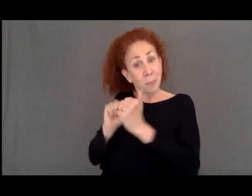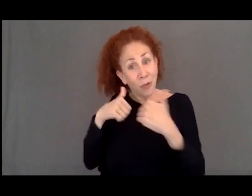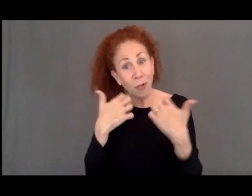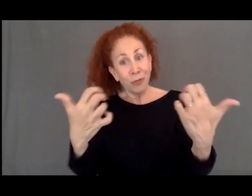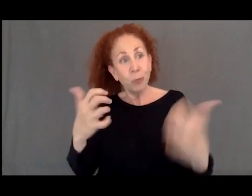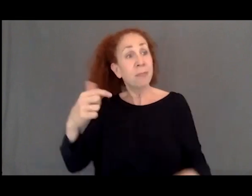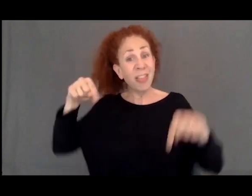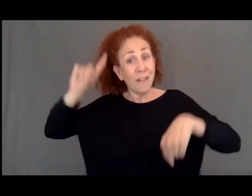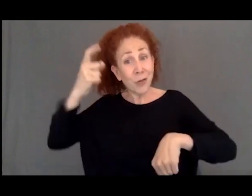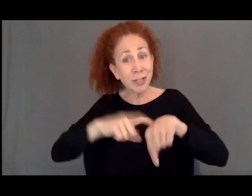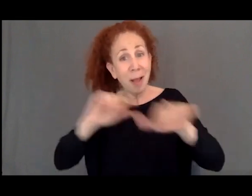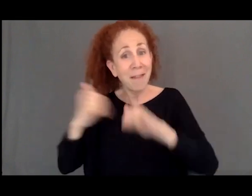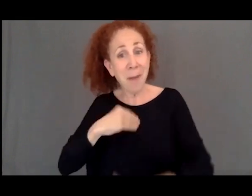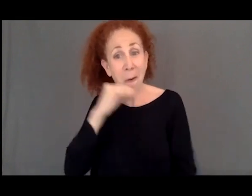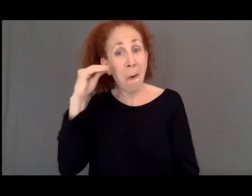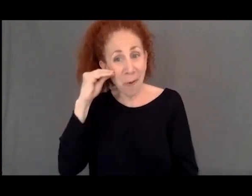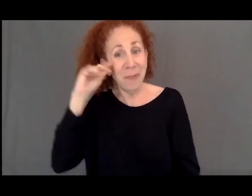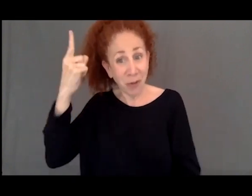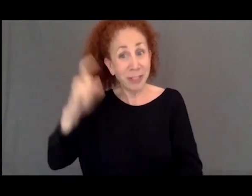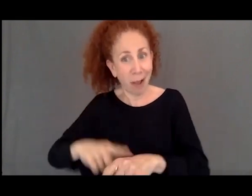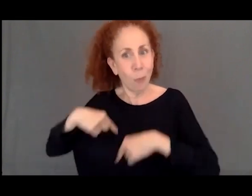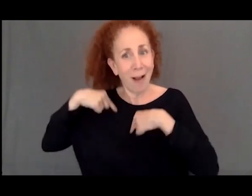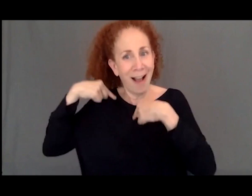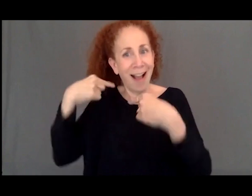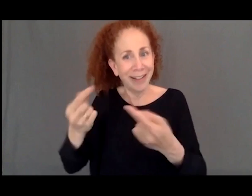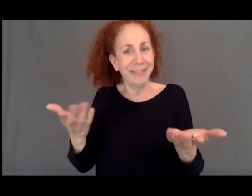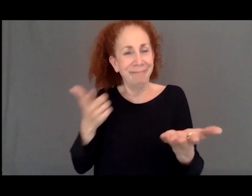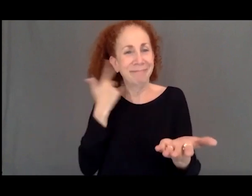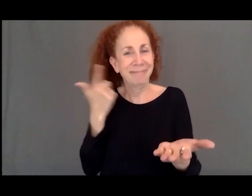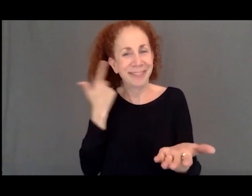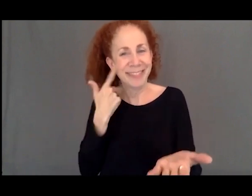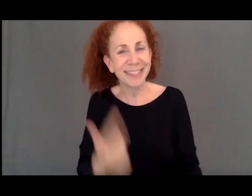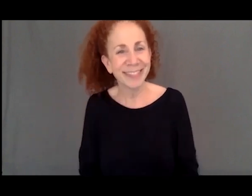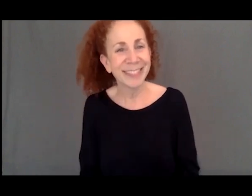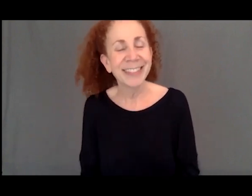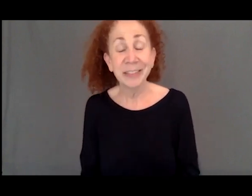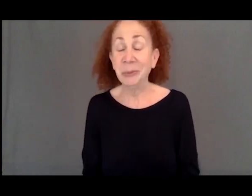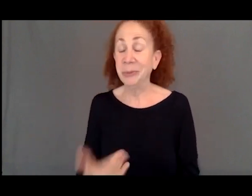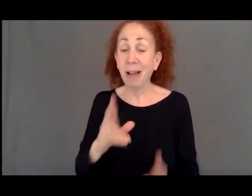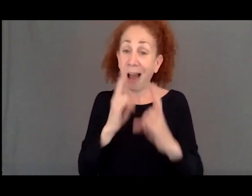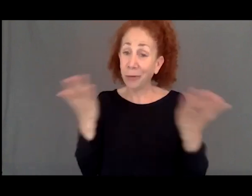And this is the first time I've left my house in a while. So yeah, special honor to be here.